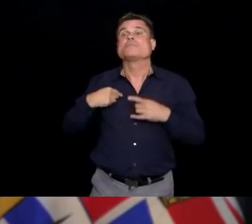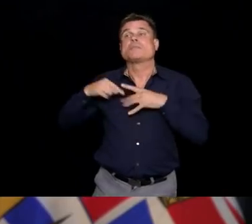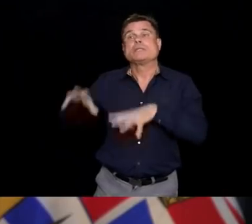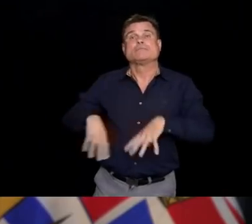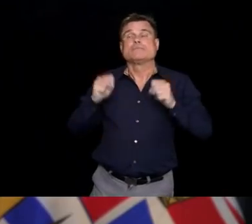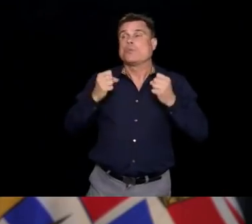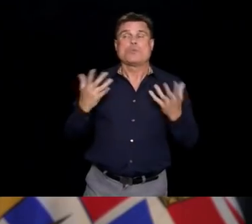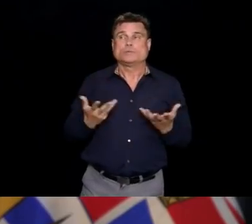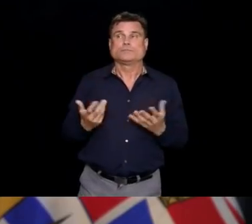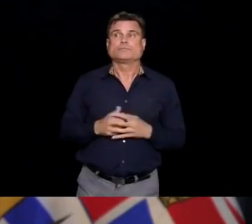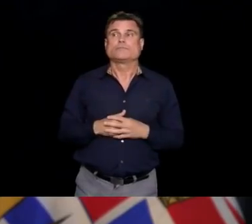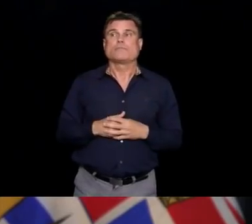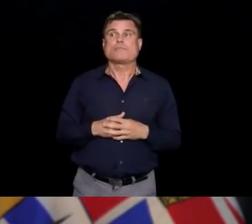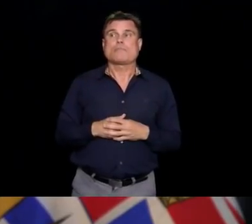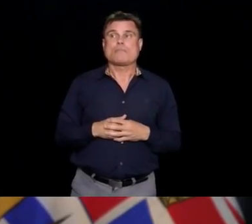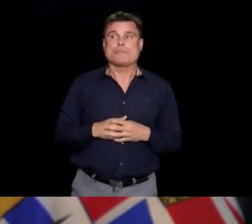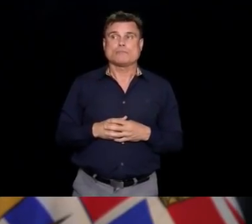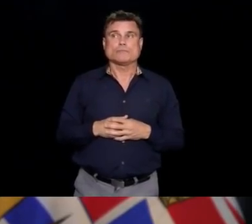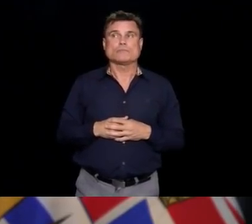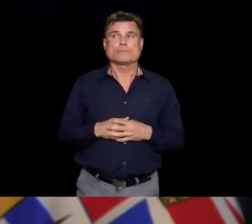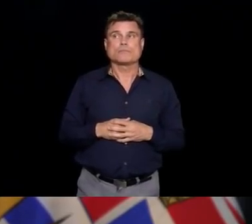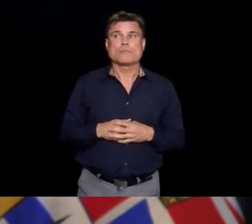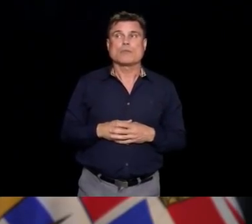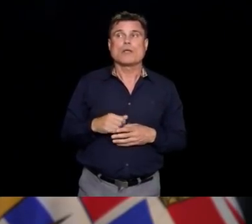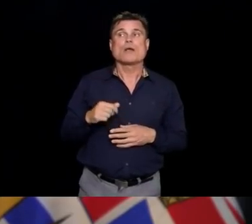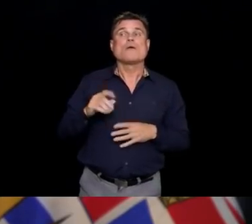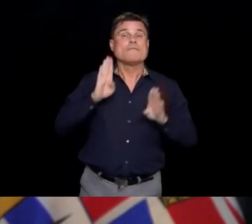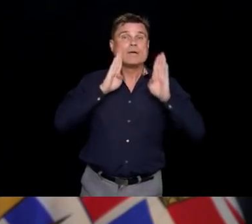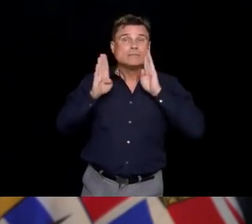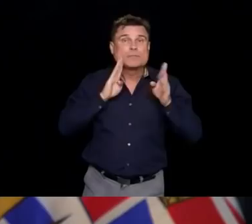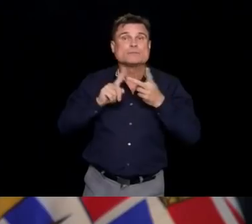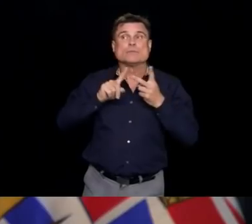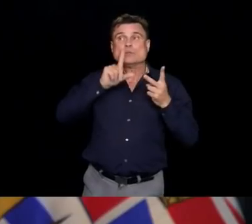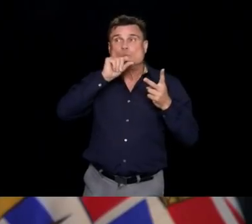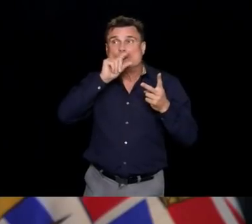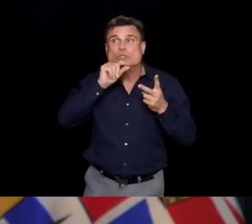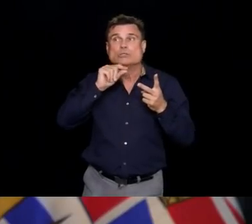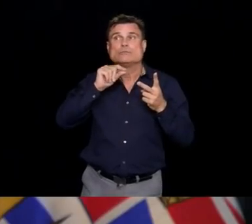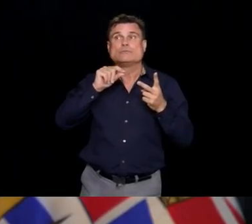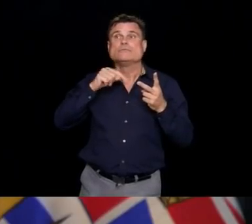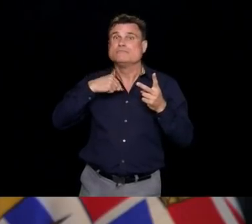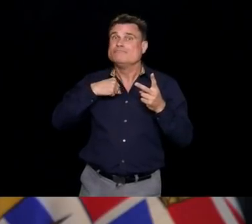over (unknown term) social media accounts, something I'm not particularly adept at,